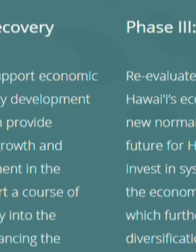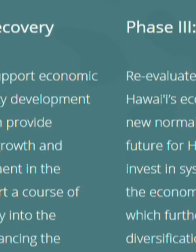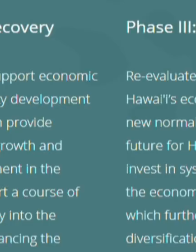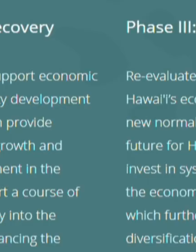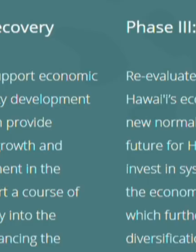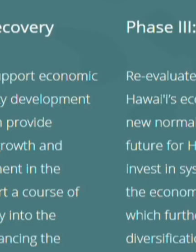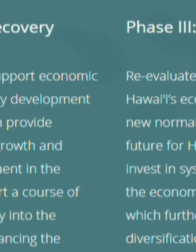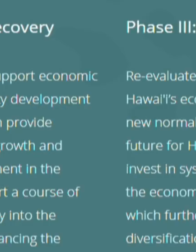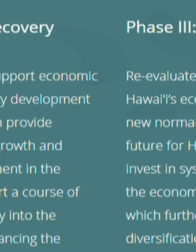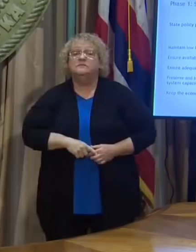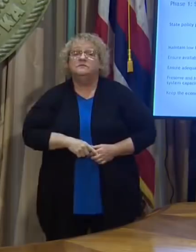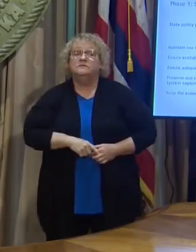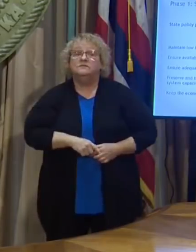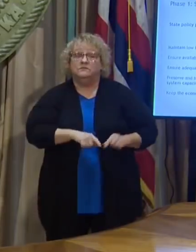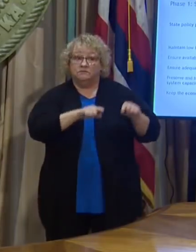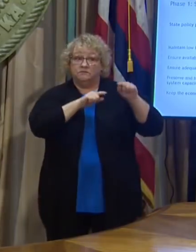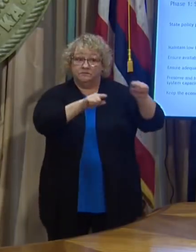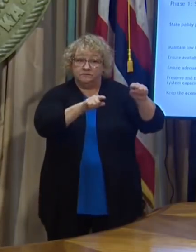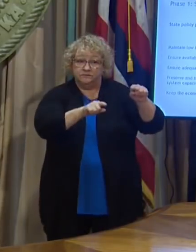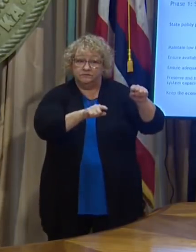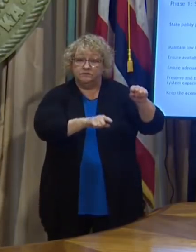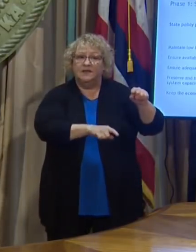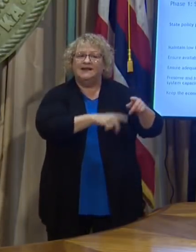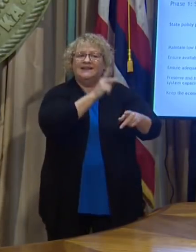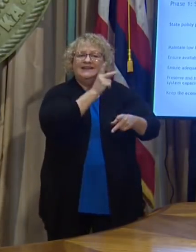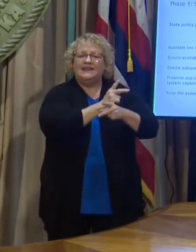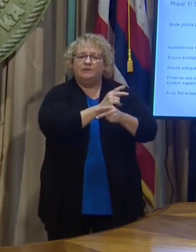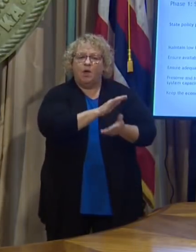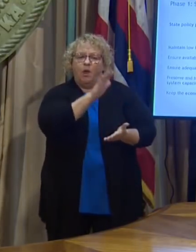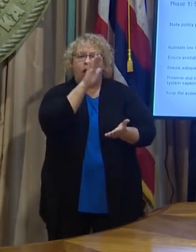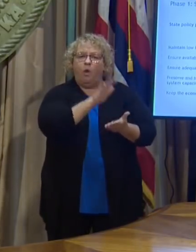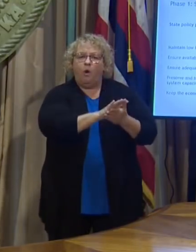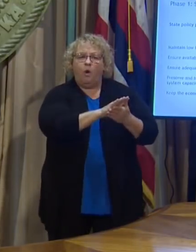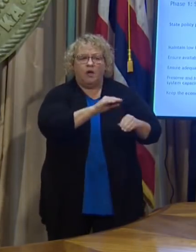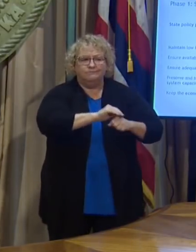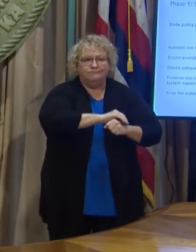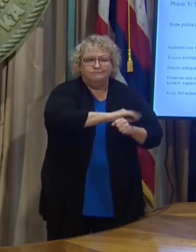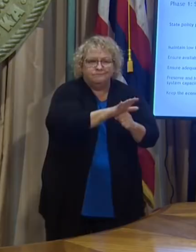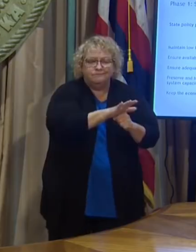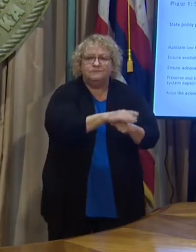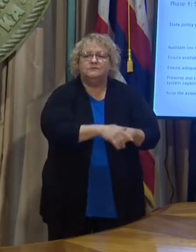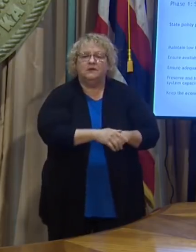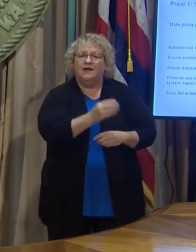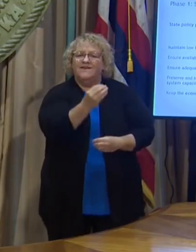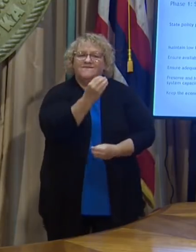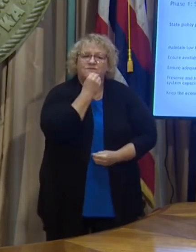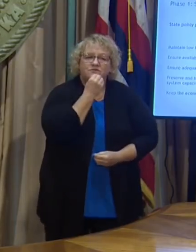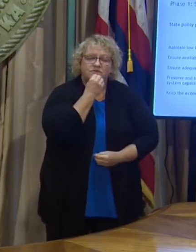PRIORITIES ON STABILIZATION. MAINTAIN THE LOW INFECTION RATE,